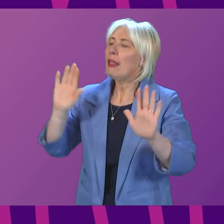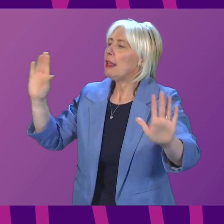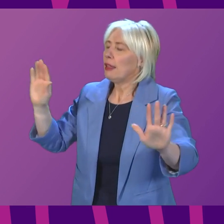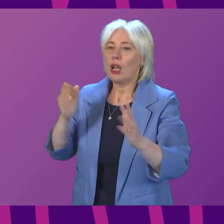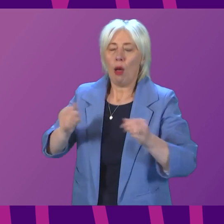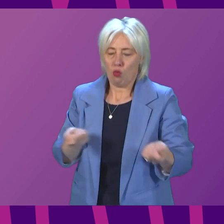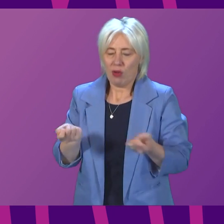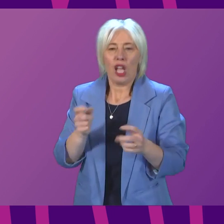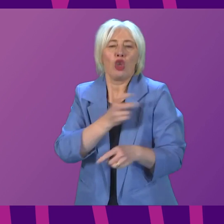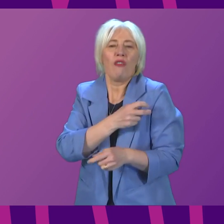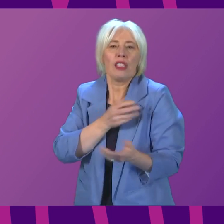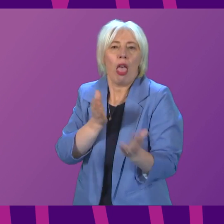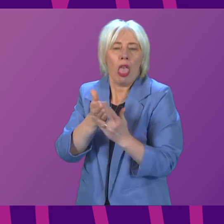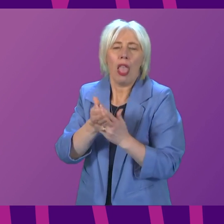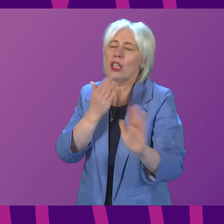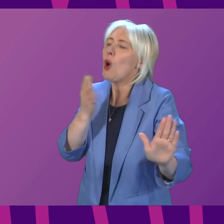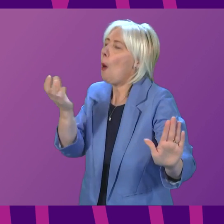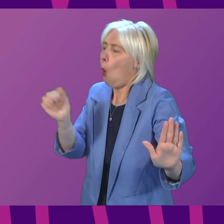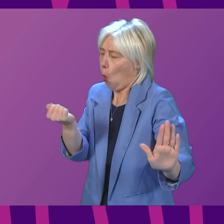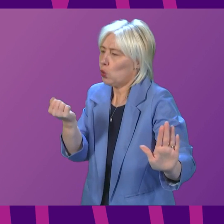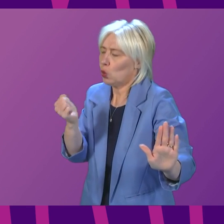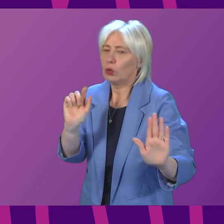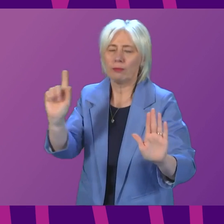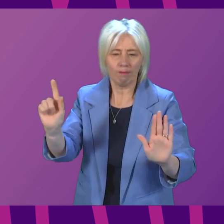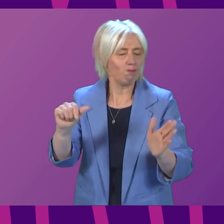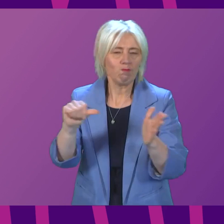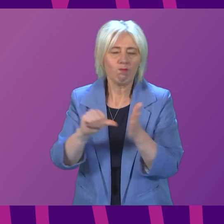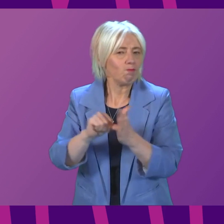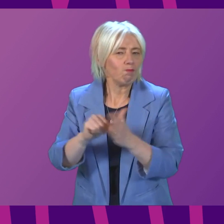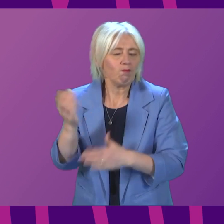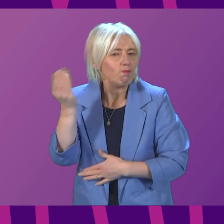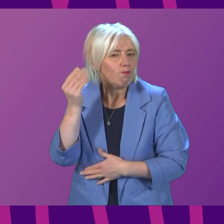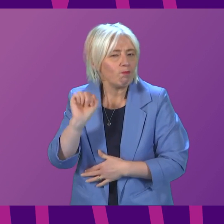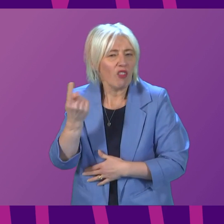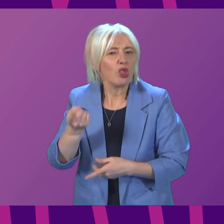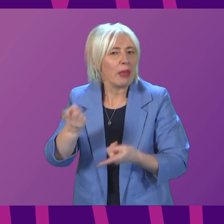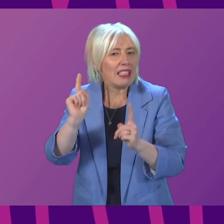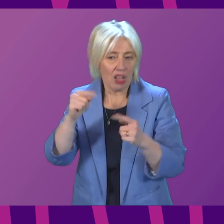First Minister, can you pause for a moment? I am finding it difficult to hear the First Minister from here.